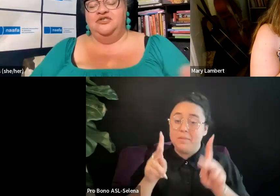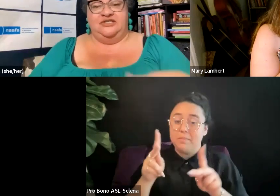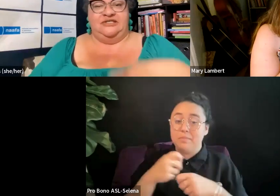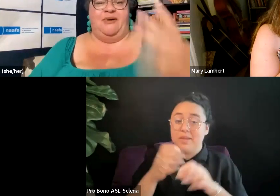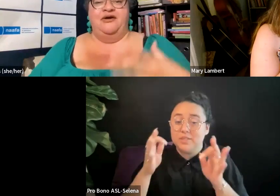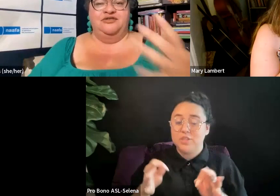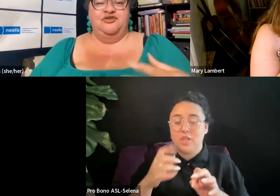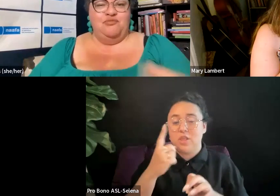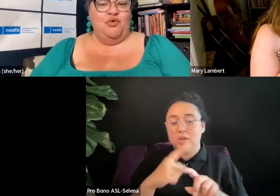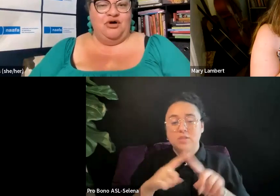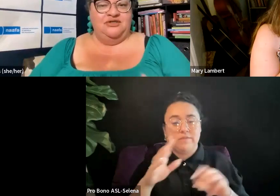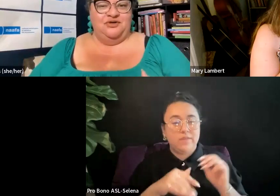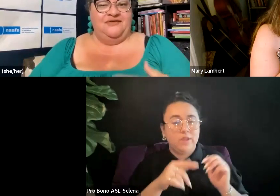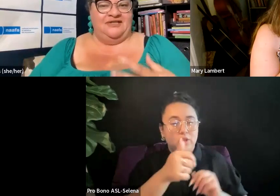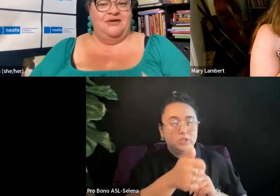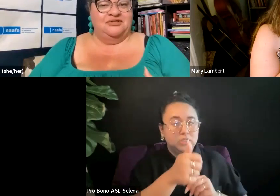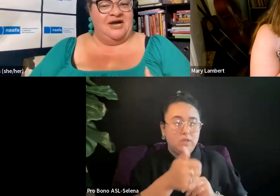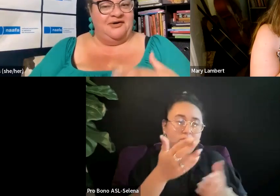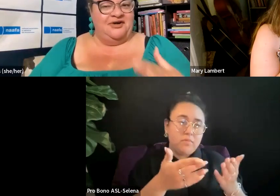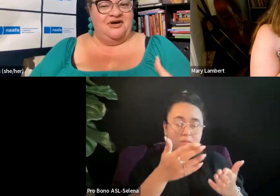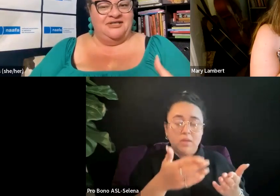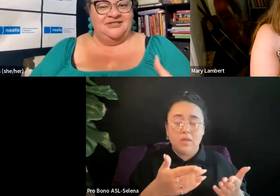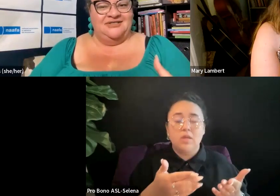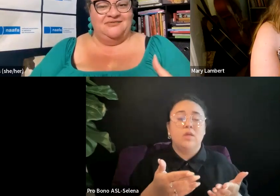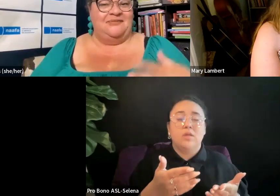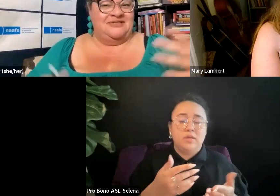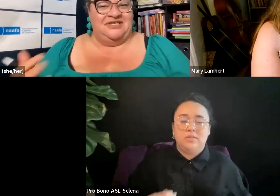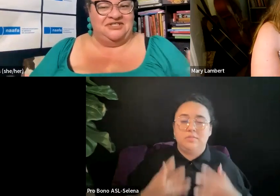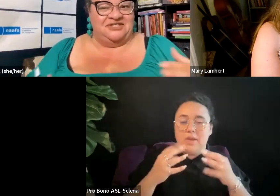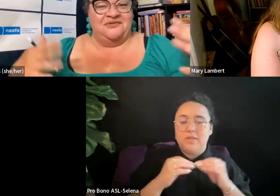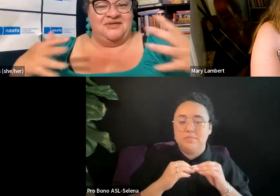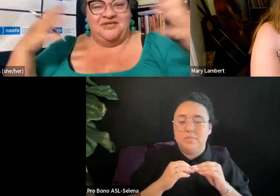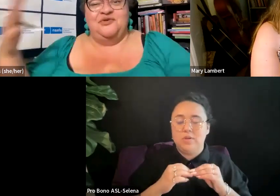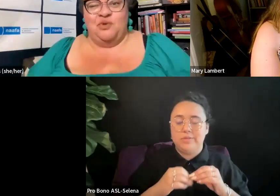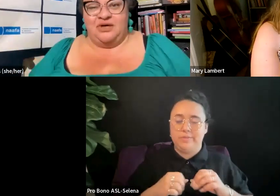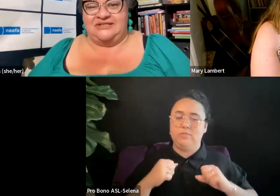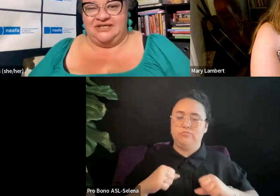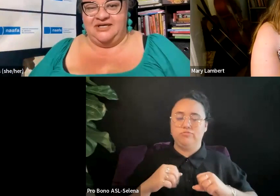just inspires you more to sort of like double down on representation in the ways that you want to see it.